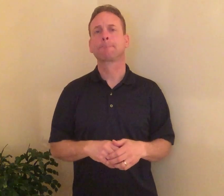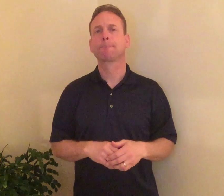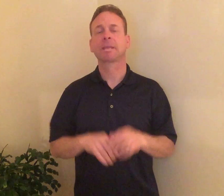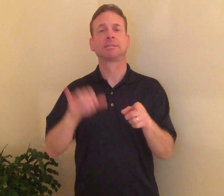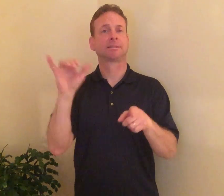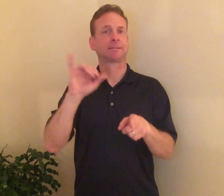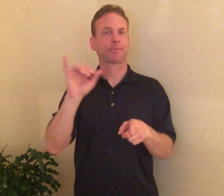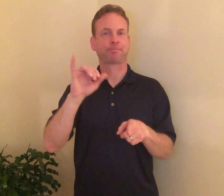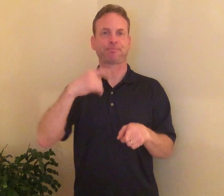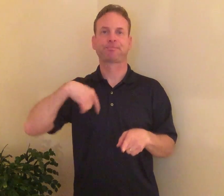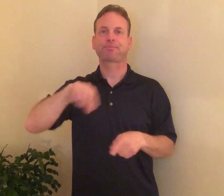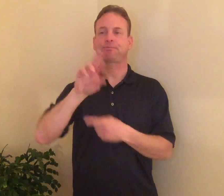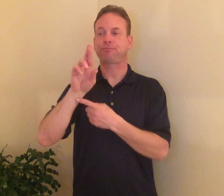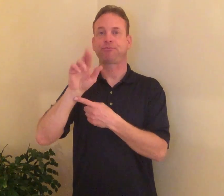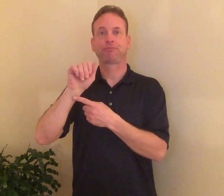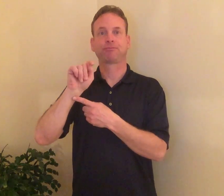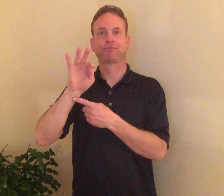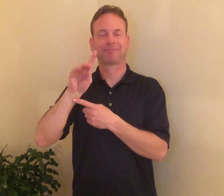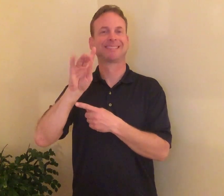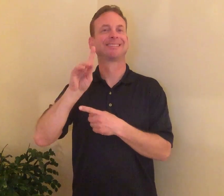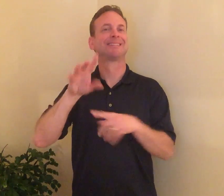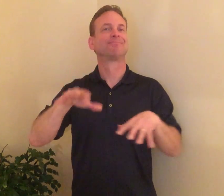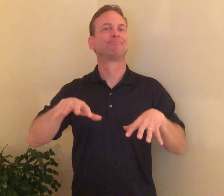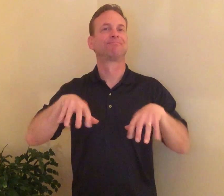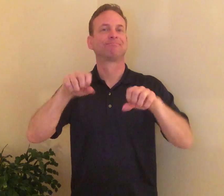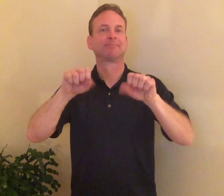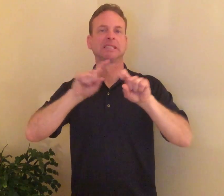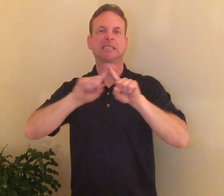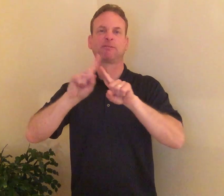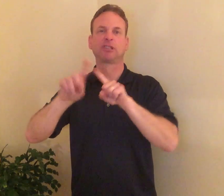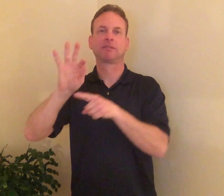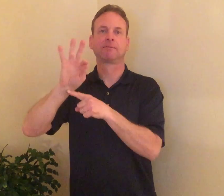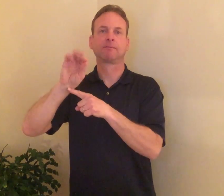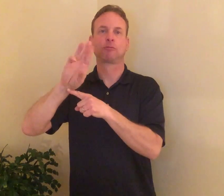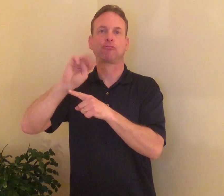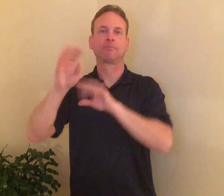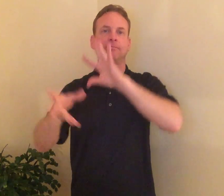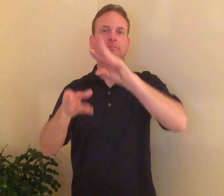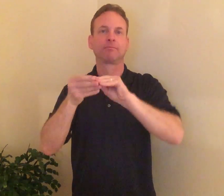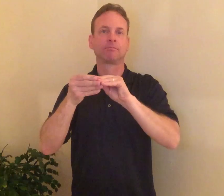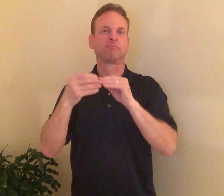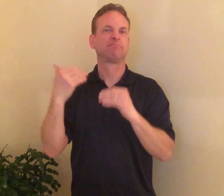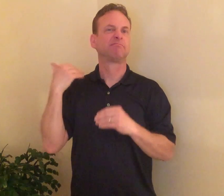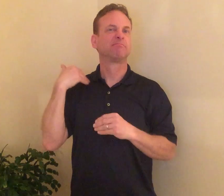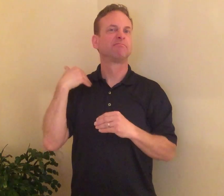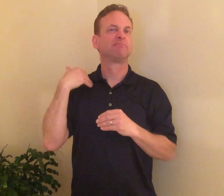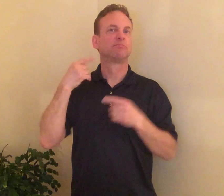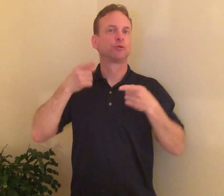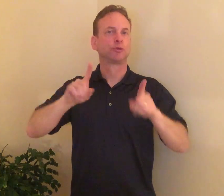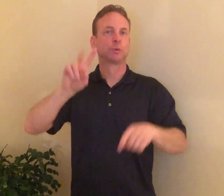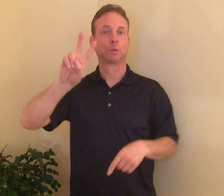The RATF did host different forums during the various RID regional conferences